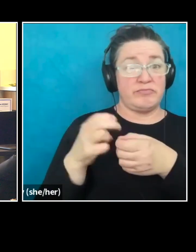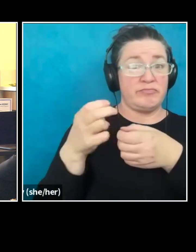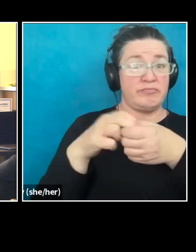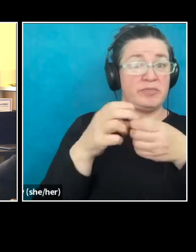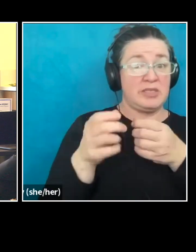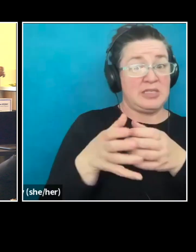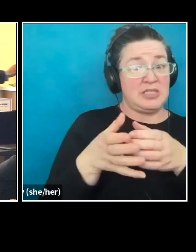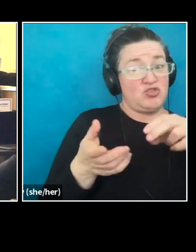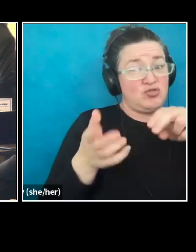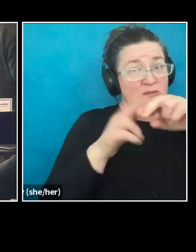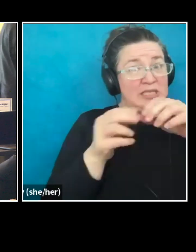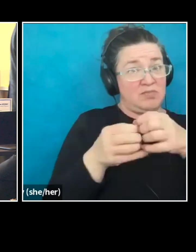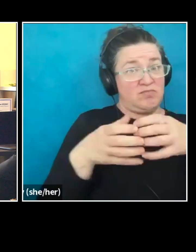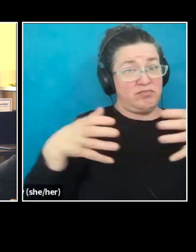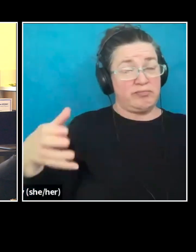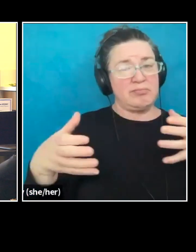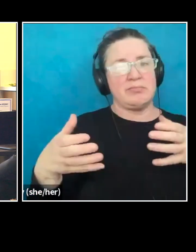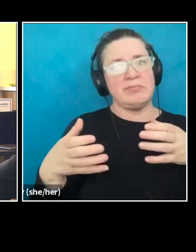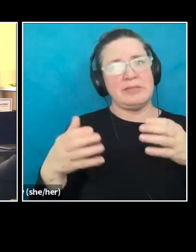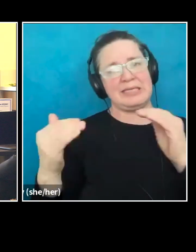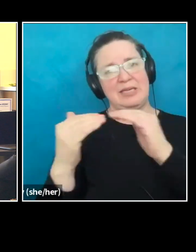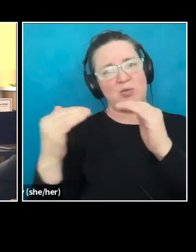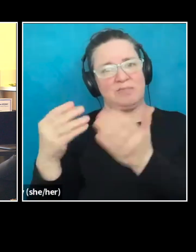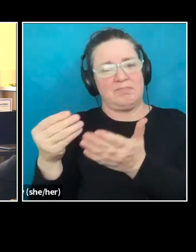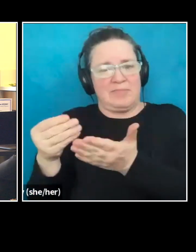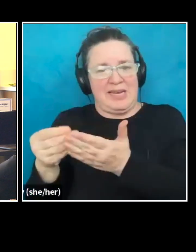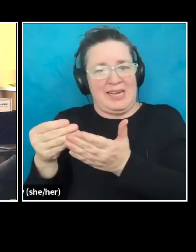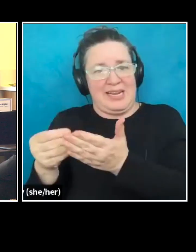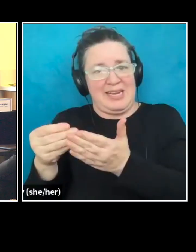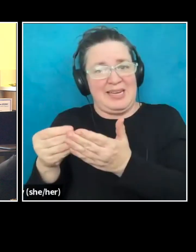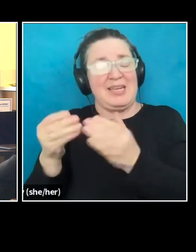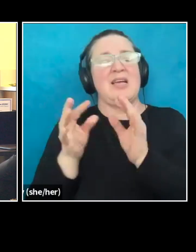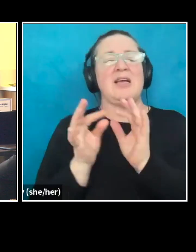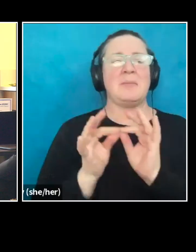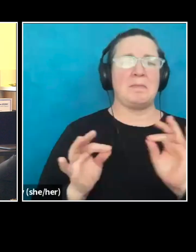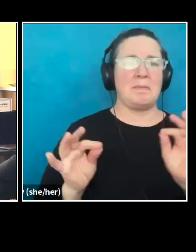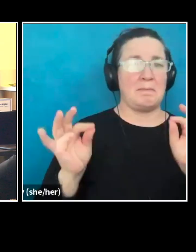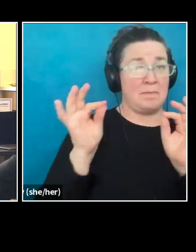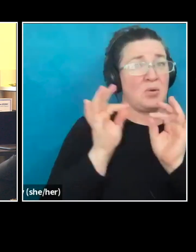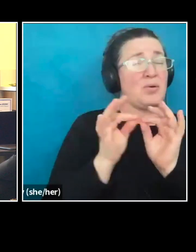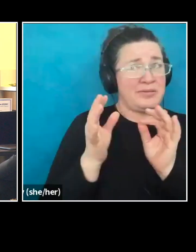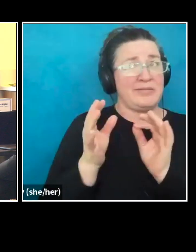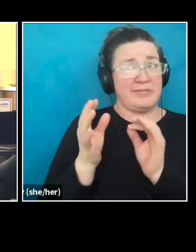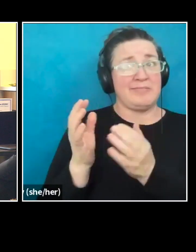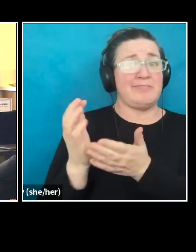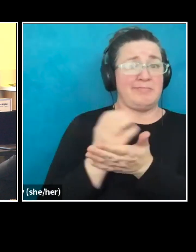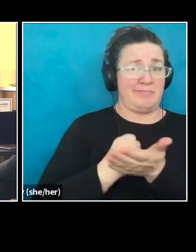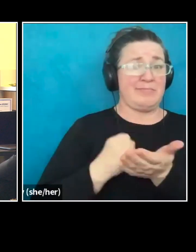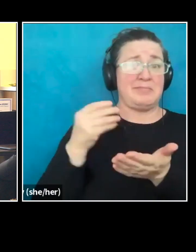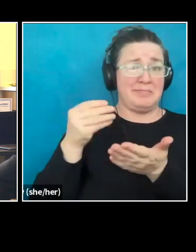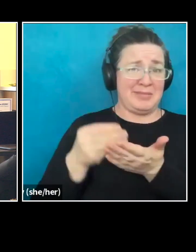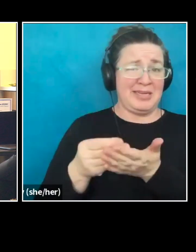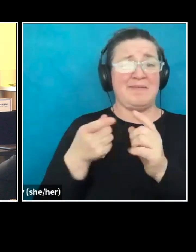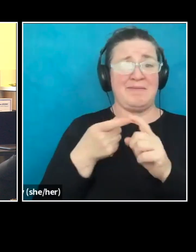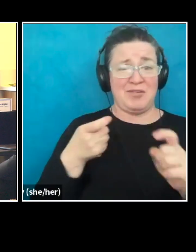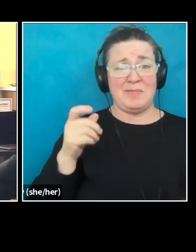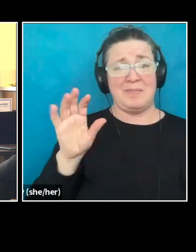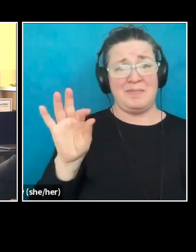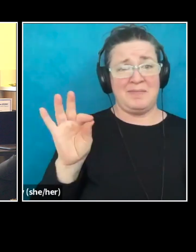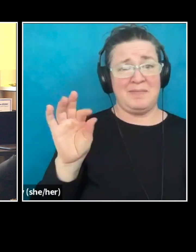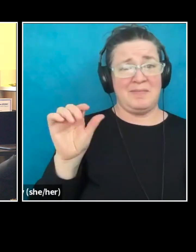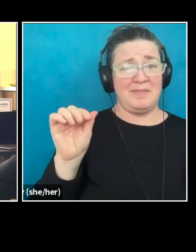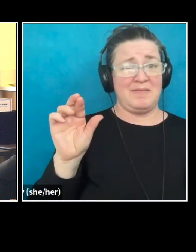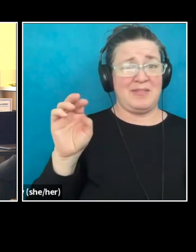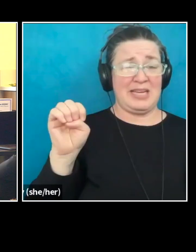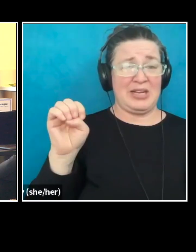important to be able to run a transit agency of make money off of fairs. Uh and yet accessibility